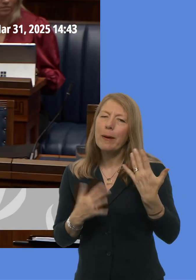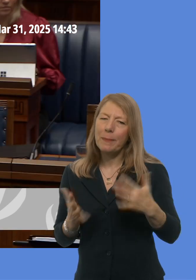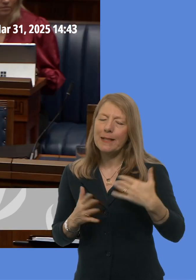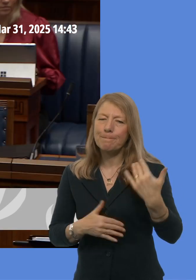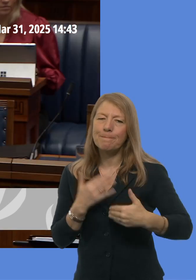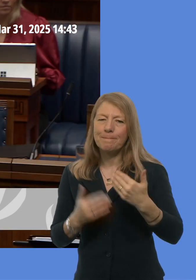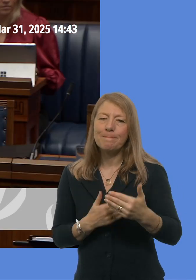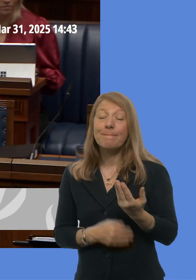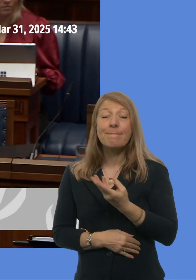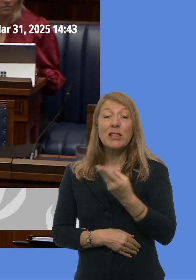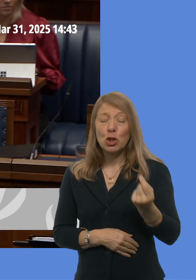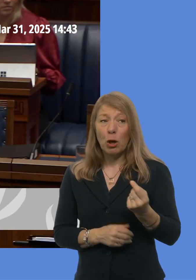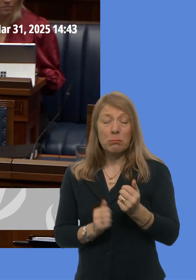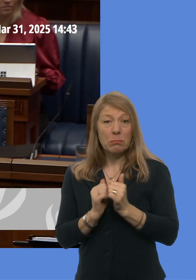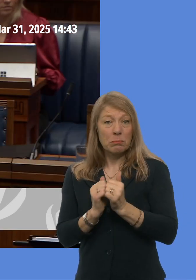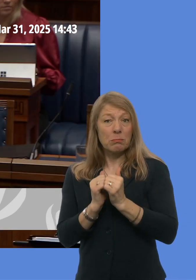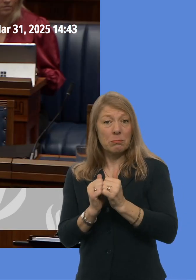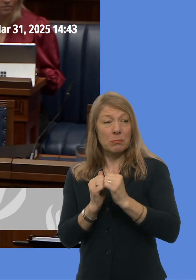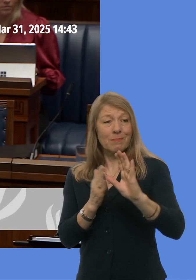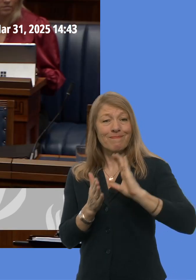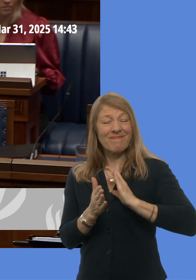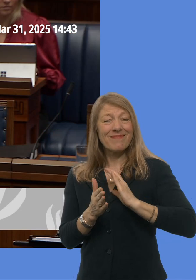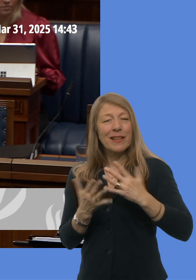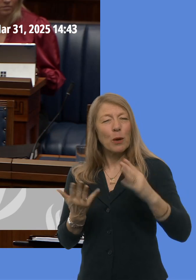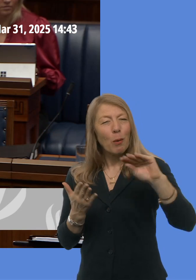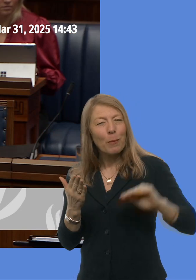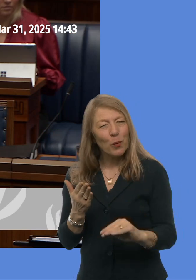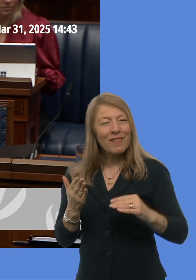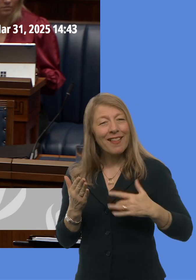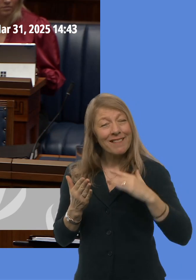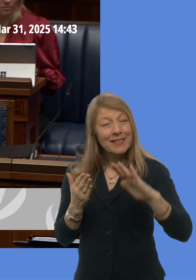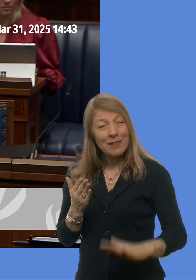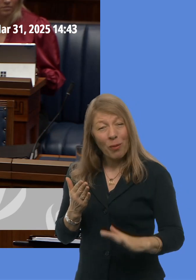will reside and be taxpayers in the Republic of Ireland as well. I had asked for this to be on